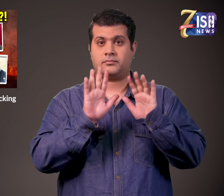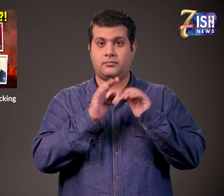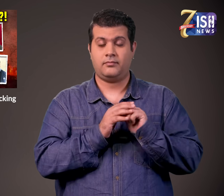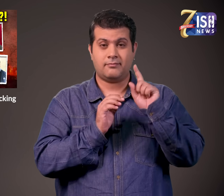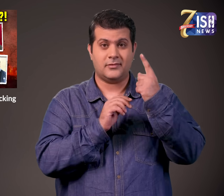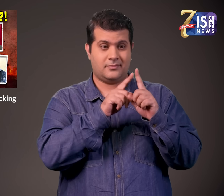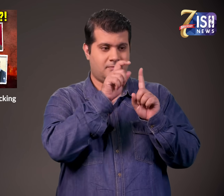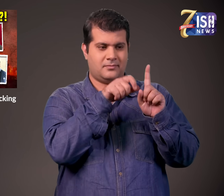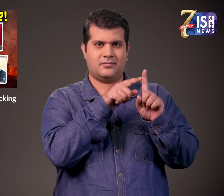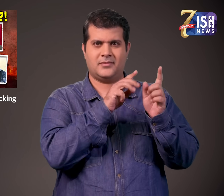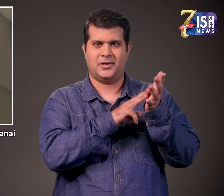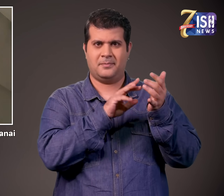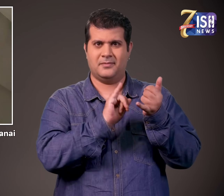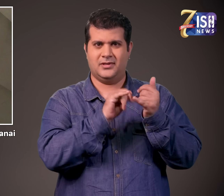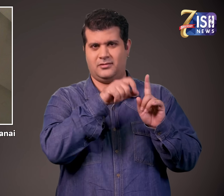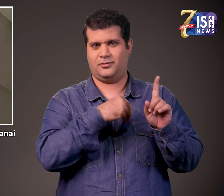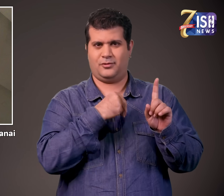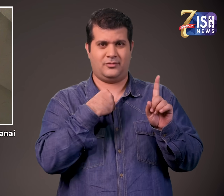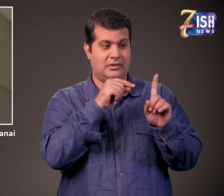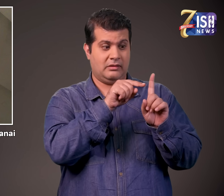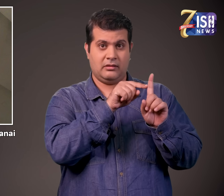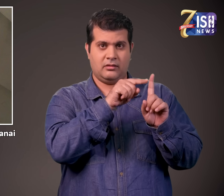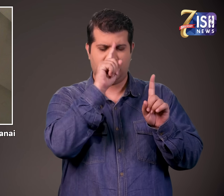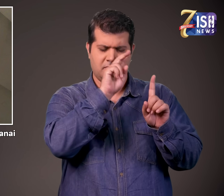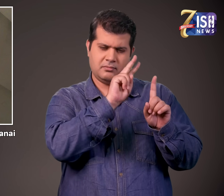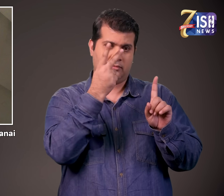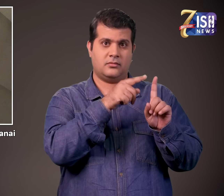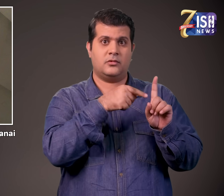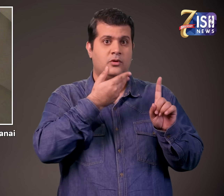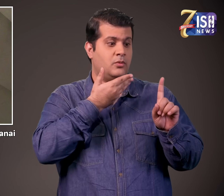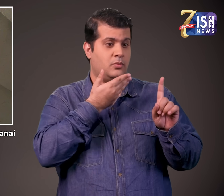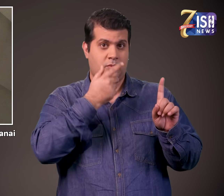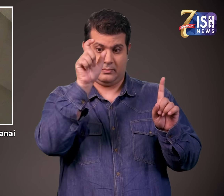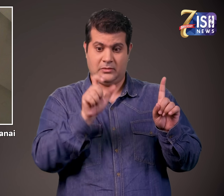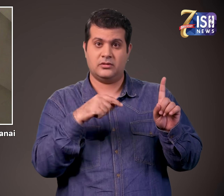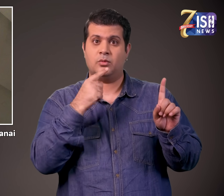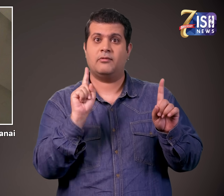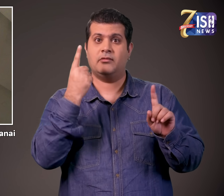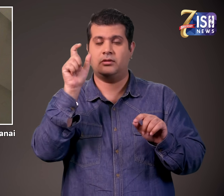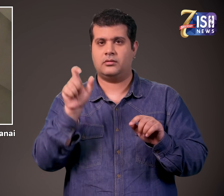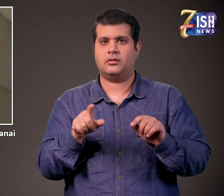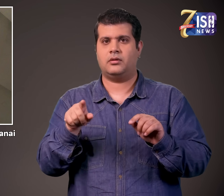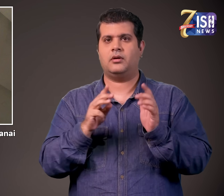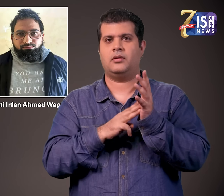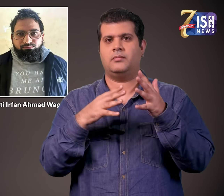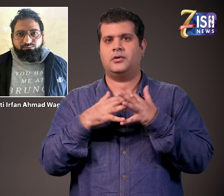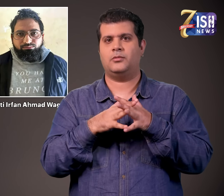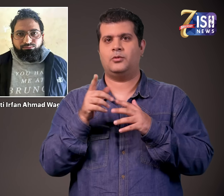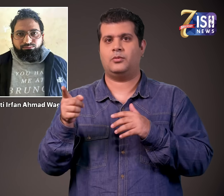Dr Muzammil Shakeel. Wagay first radicalised Muzammil Shakeel